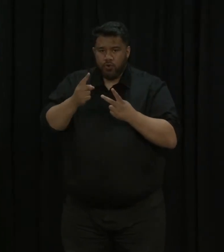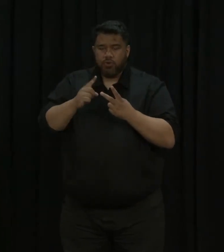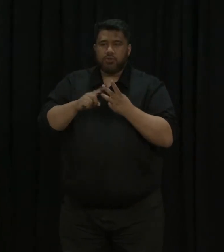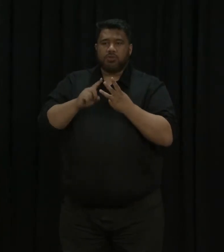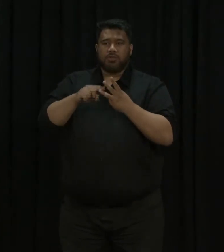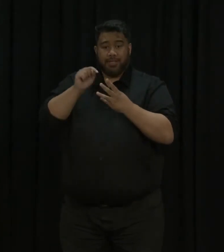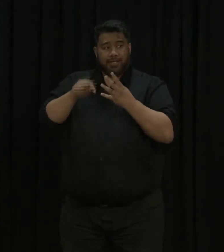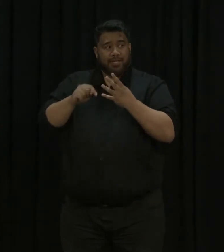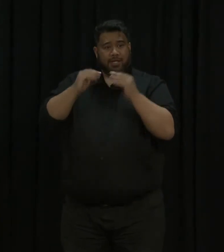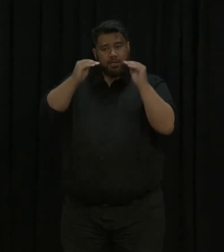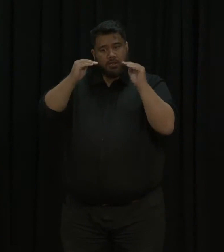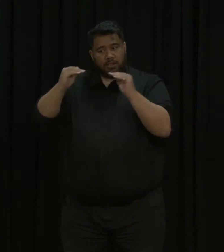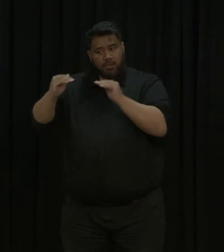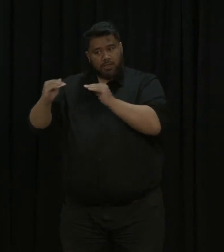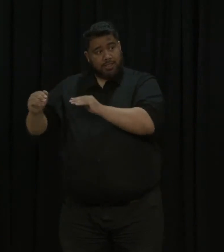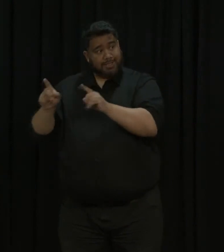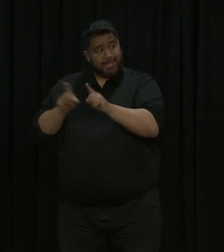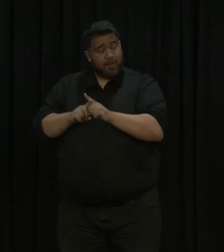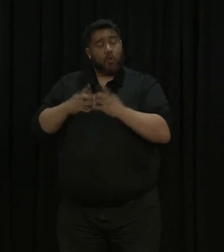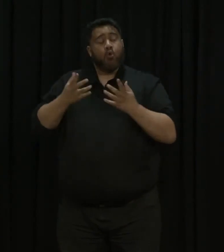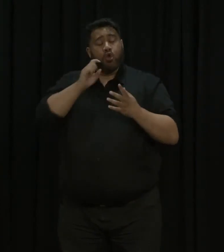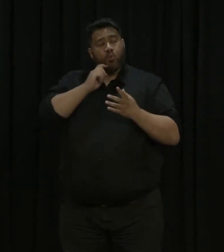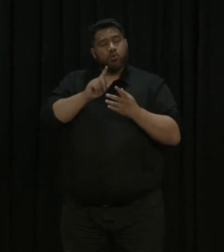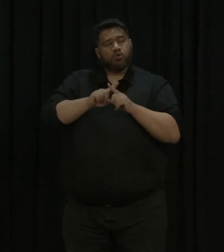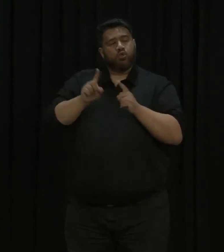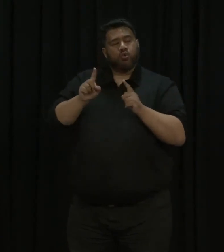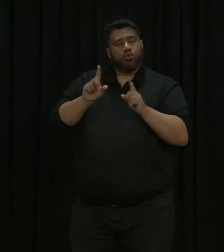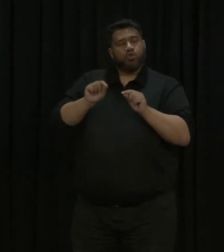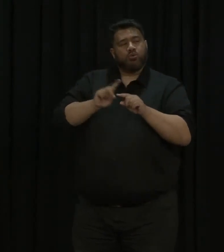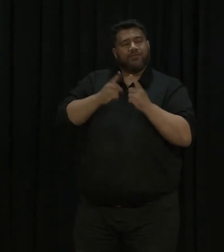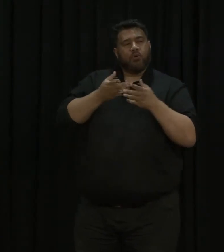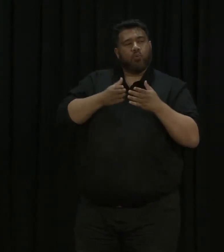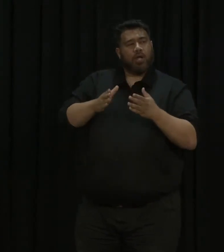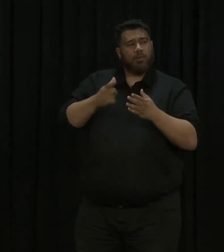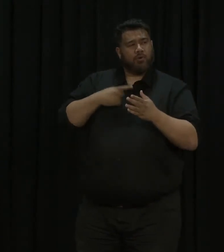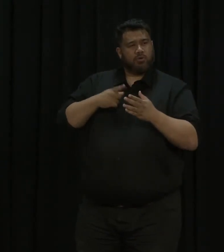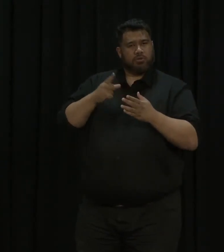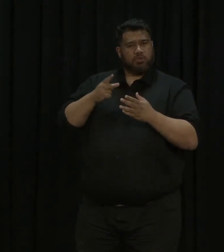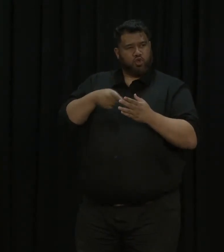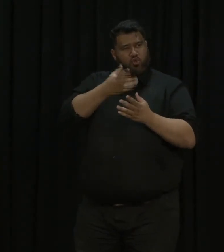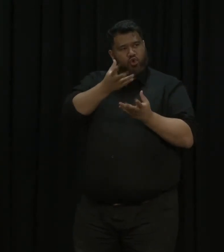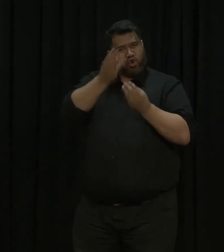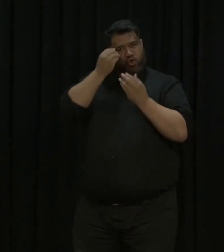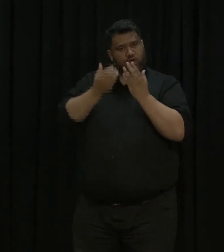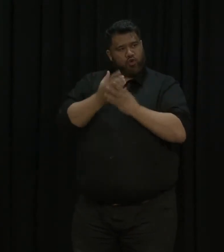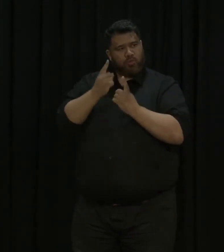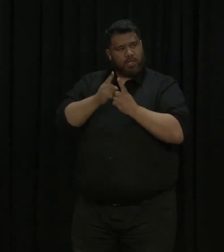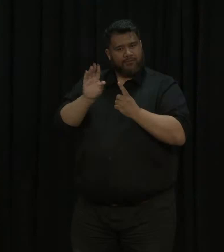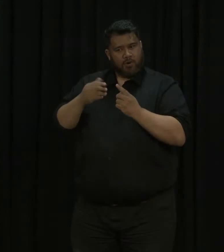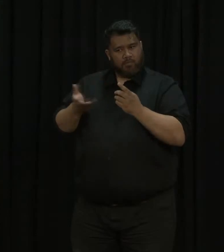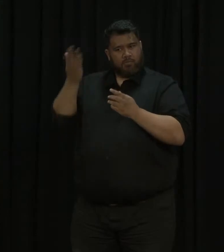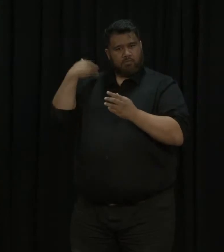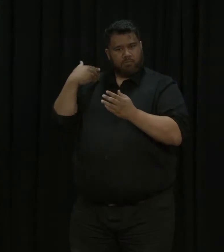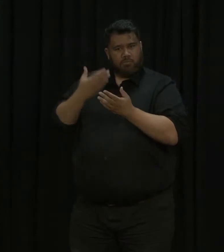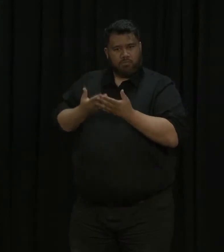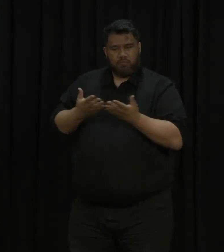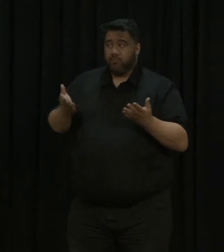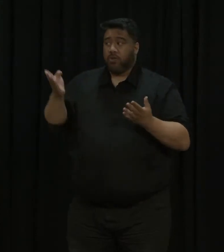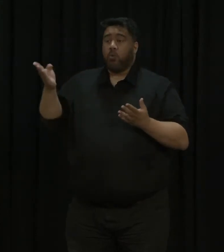pattern with the first and 2nd dose in terms of border worker, health workers, elderly, and tracking down the ages like